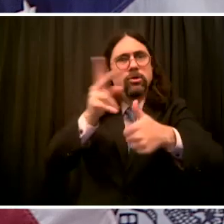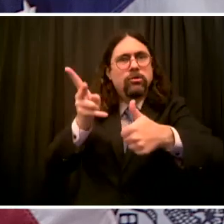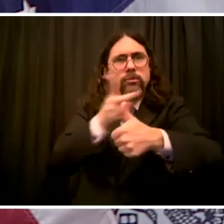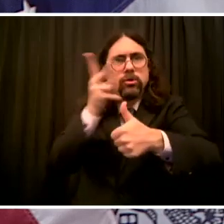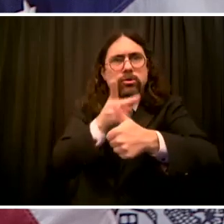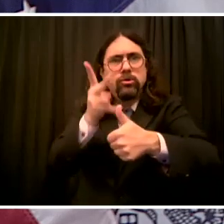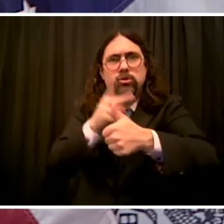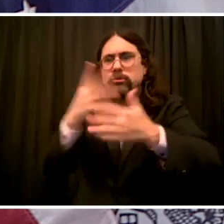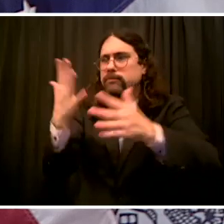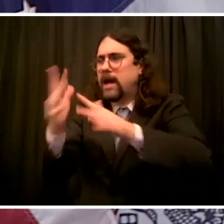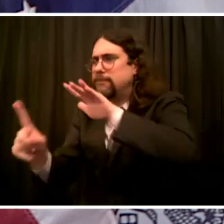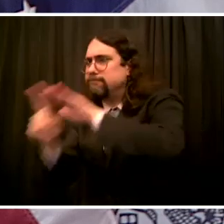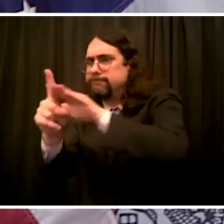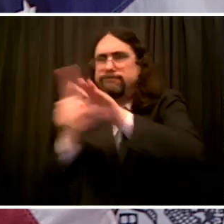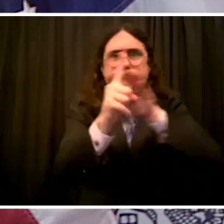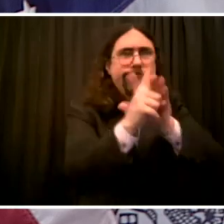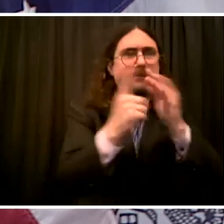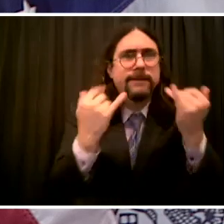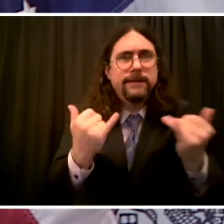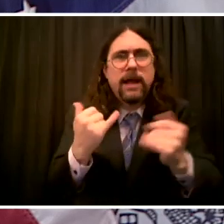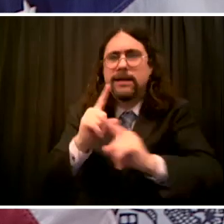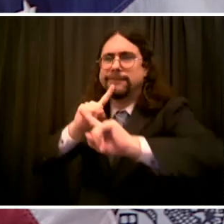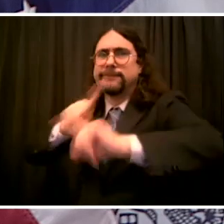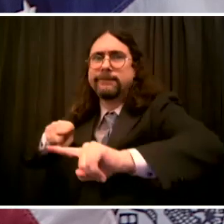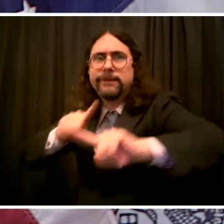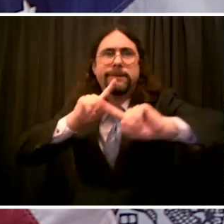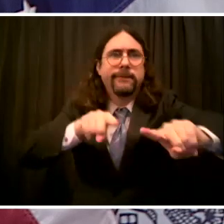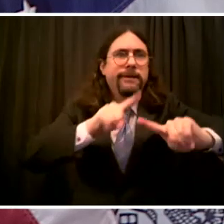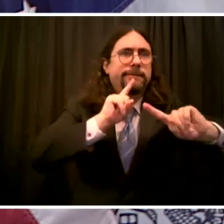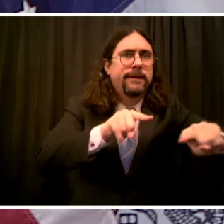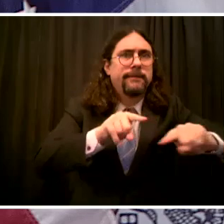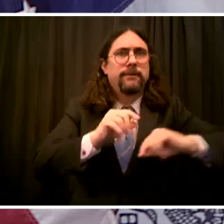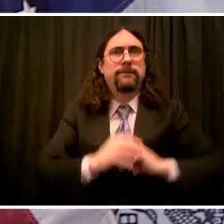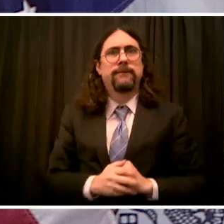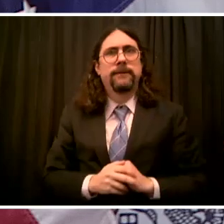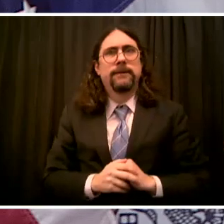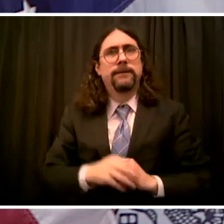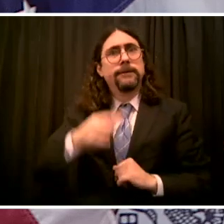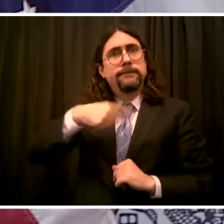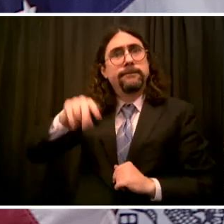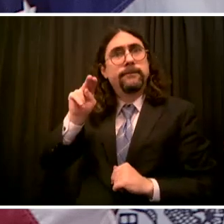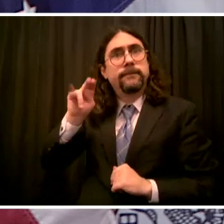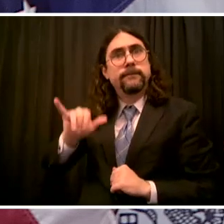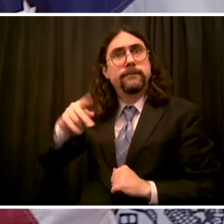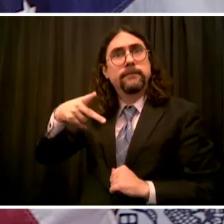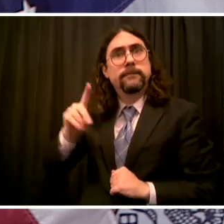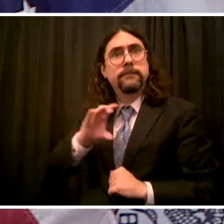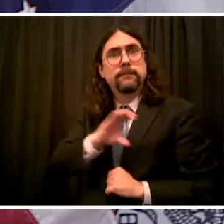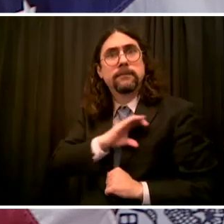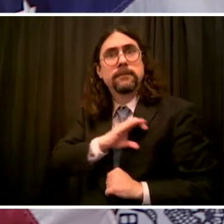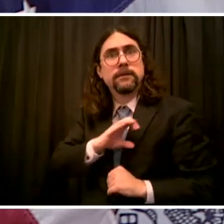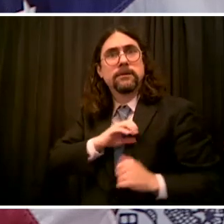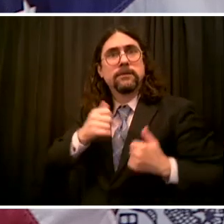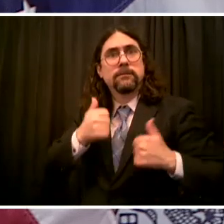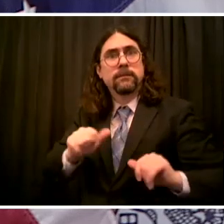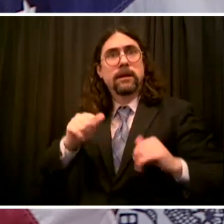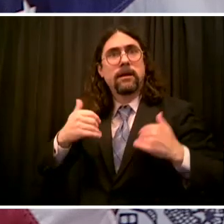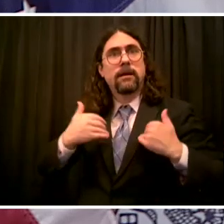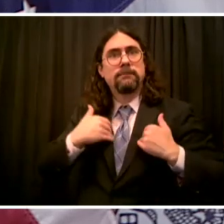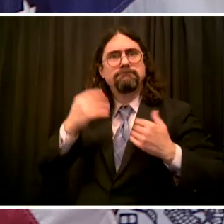FIELDING QUESTION ON A DAILY BASIS, INCOMING AND OUTGOING, TRINYG TOBASE RESPONSIBLE AS POSSIBLE.